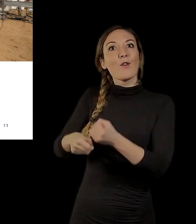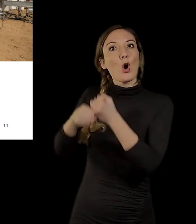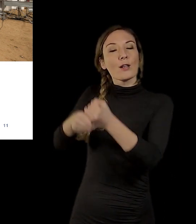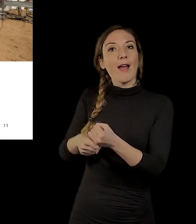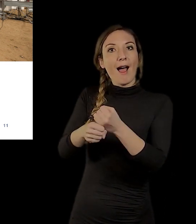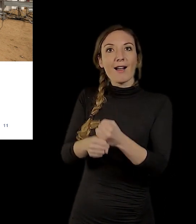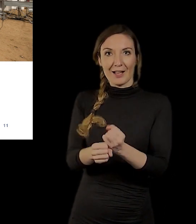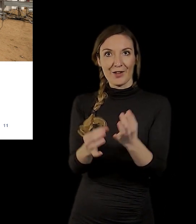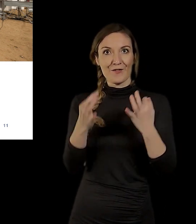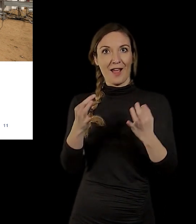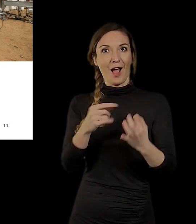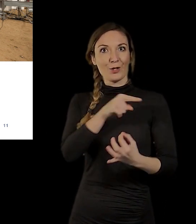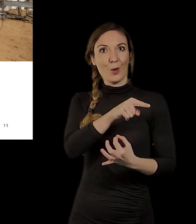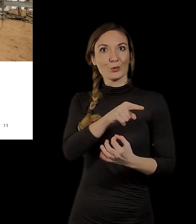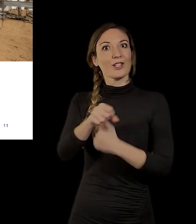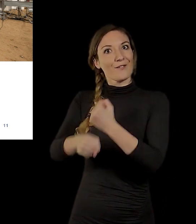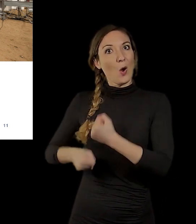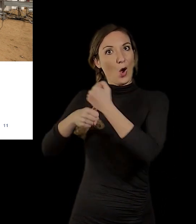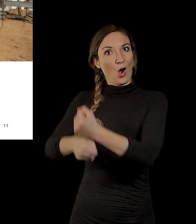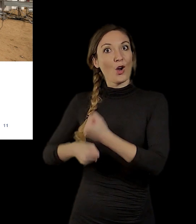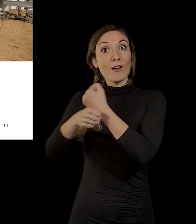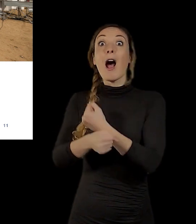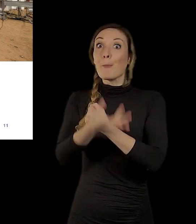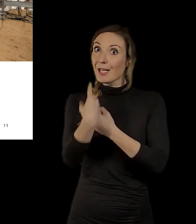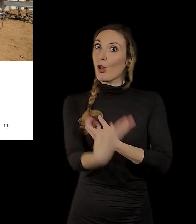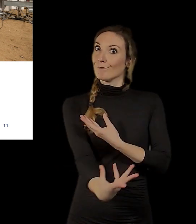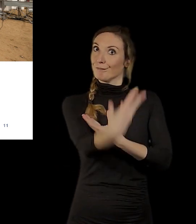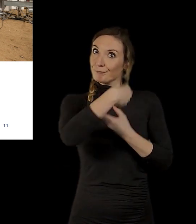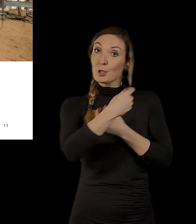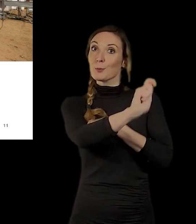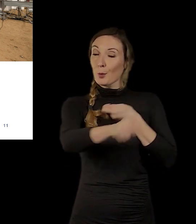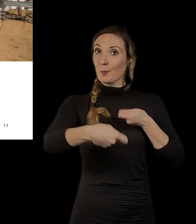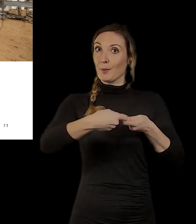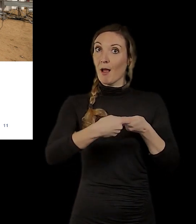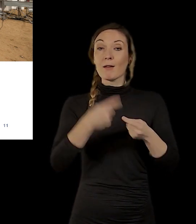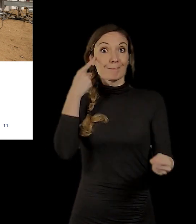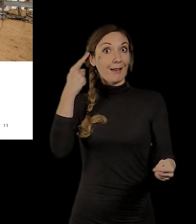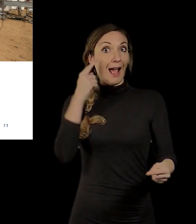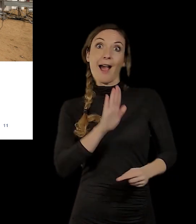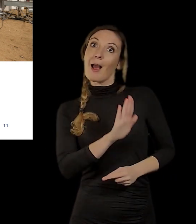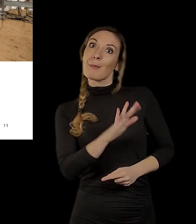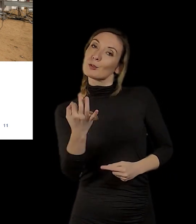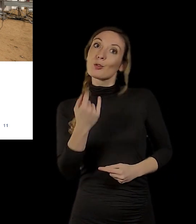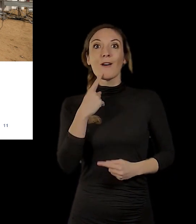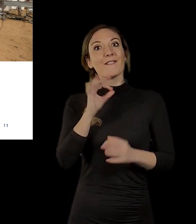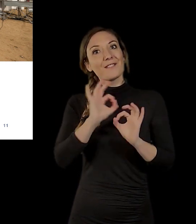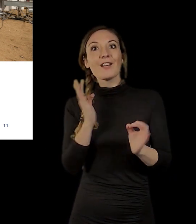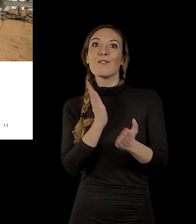So, after an agreement with Prague 12, we proceeded to place the shipyard on the land. And we have an agreement with Prague 12 that we will then transfer the land to them,